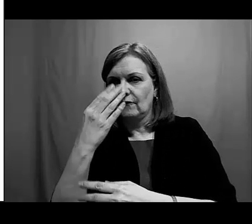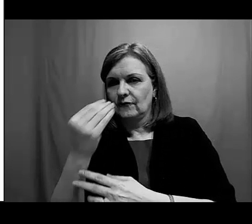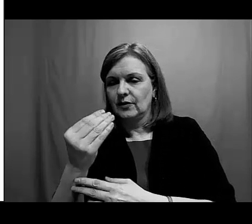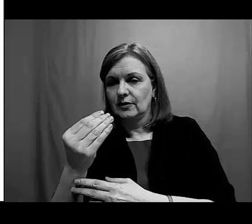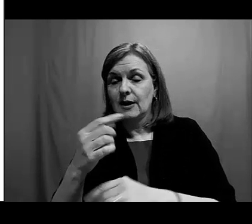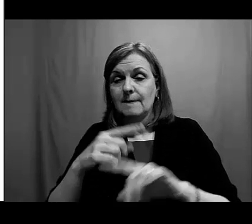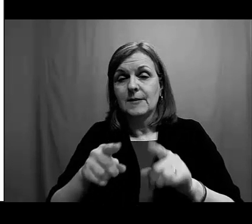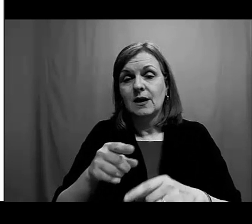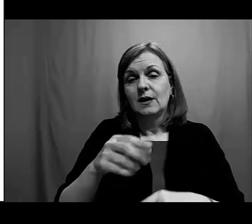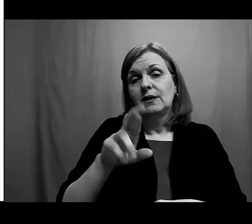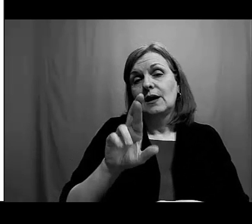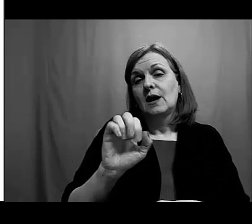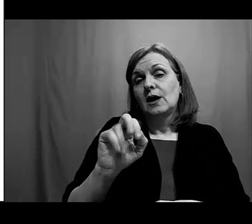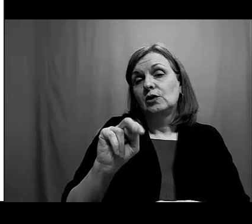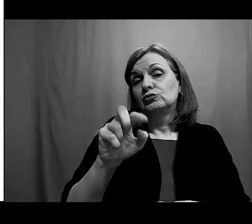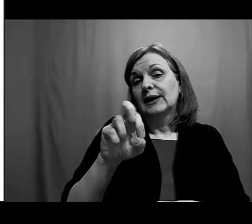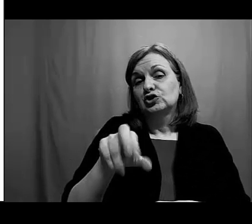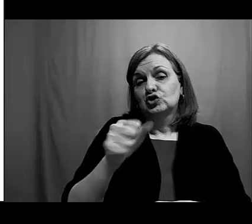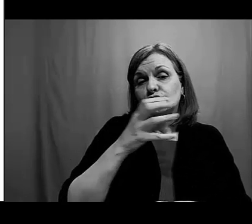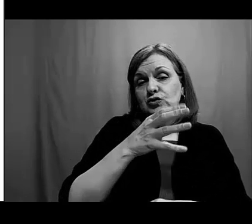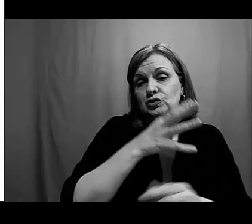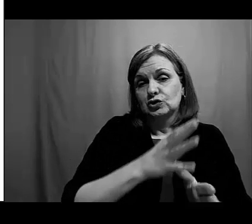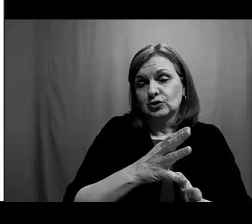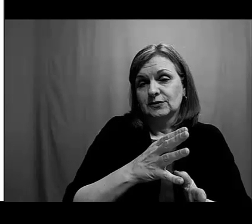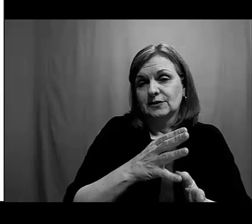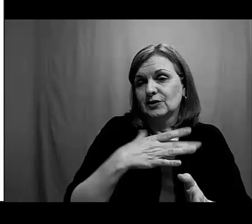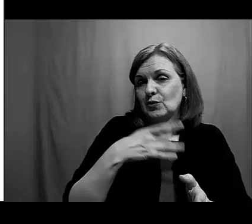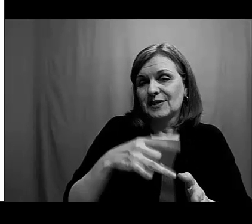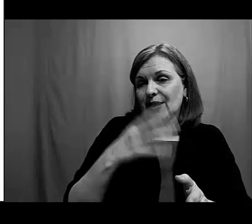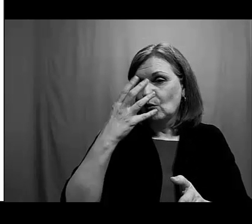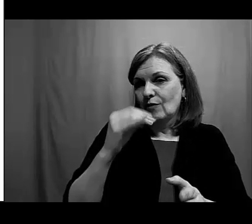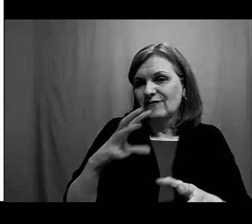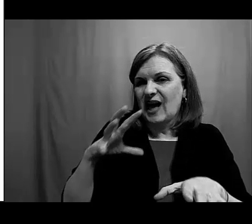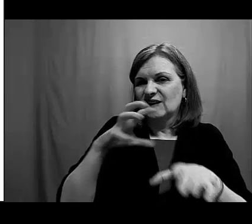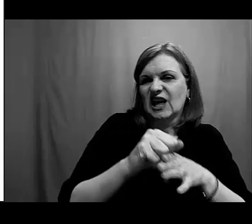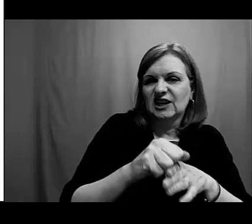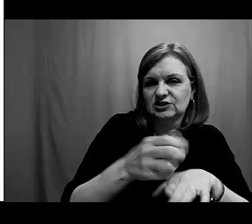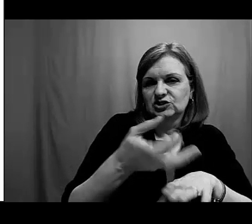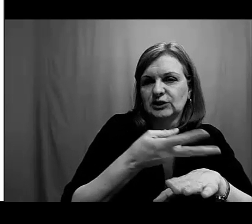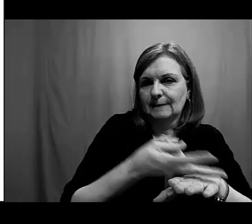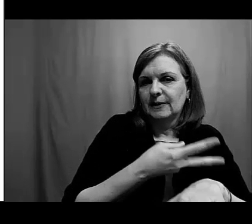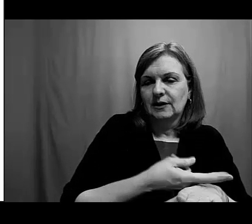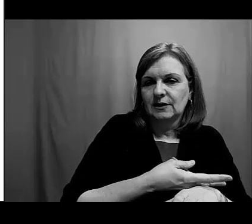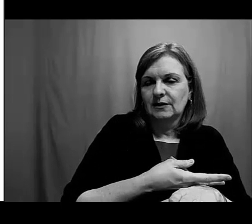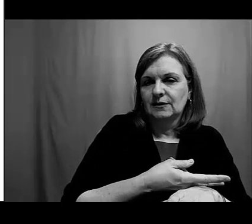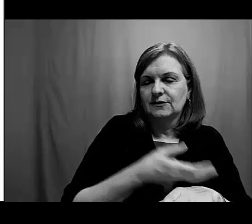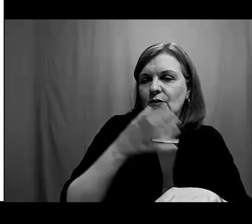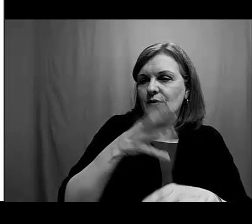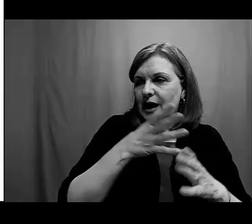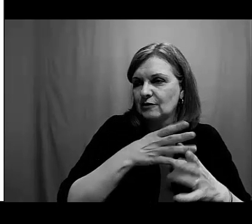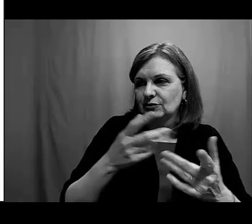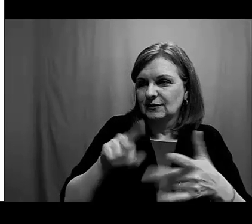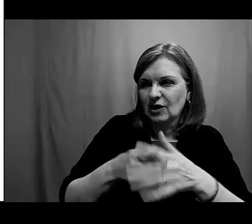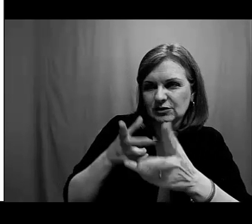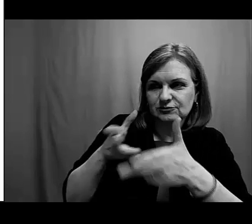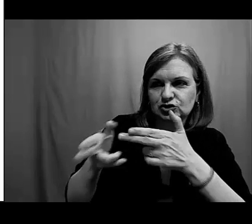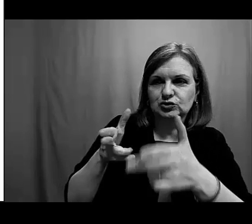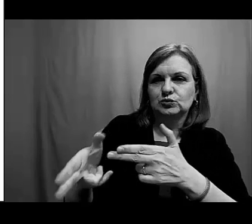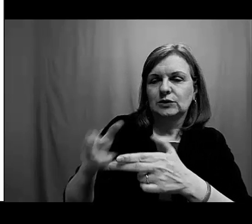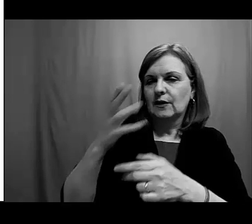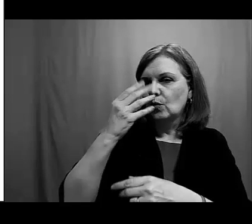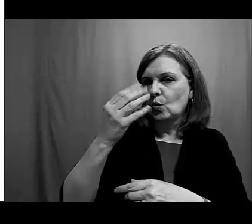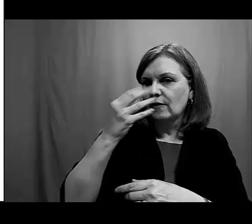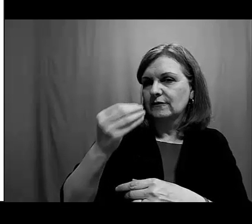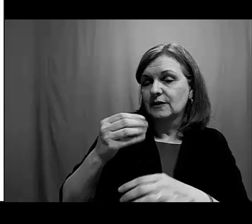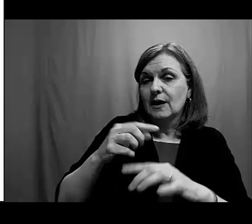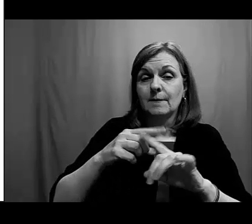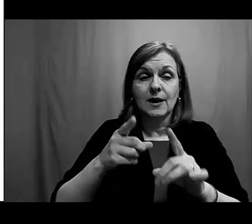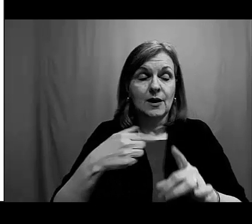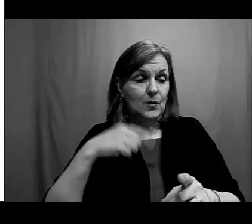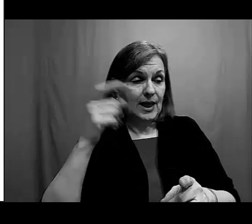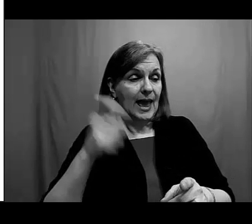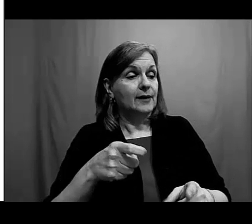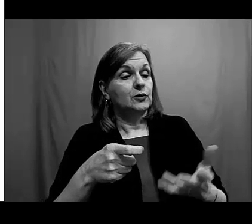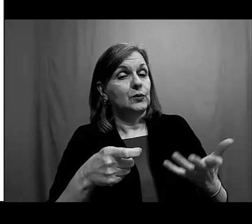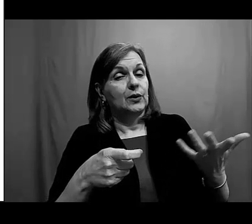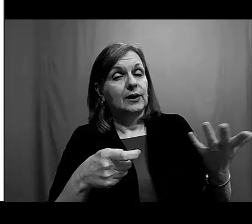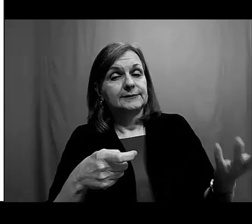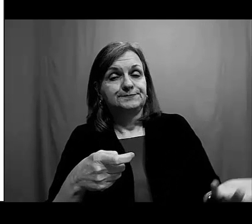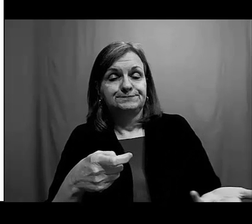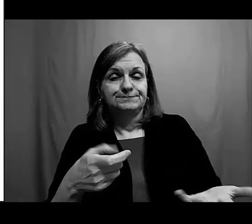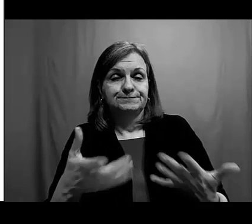so for ranchers - wolves tend to attack sheep! They are easy prey! So the problem is ranchers start shooting the wolves! [oops!]